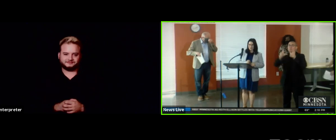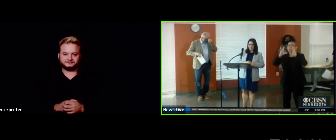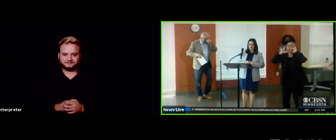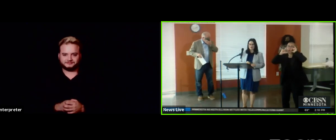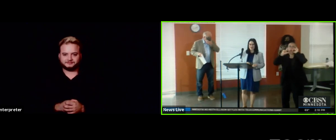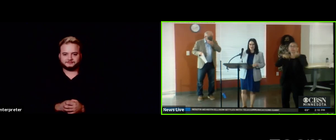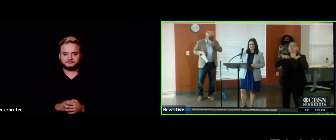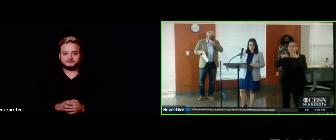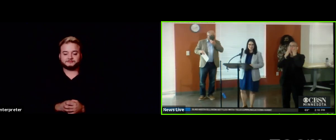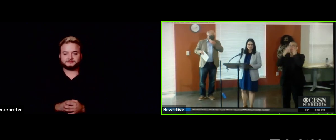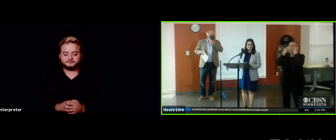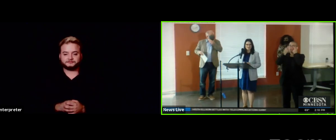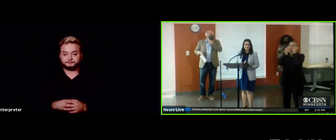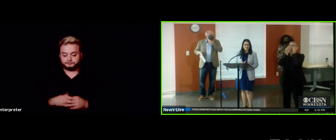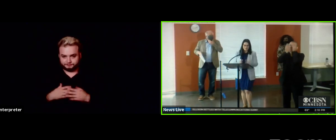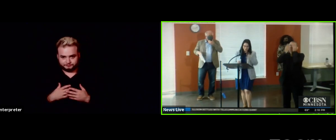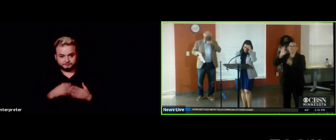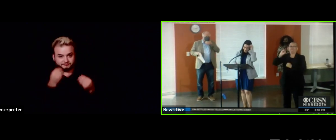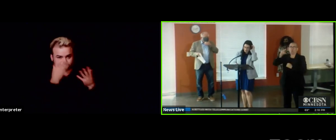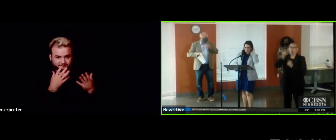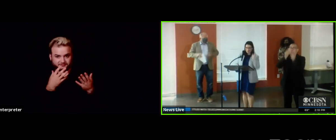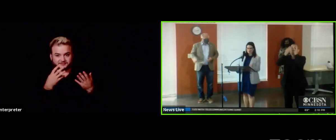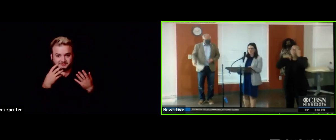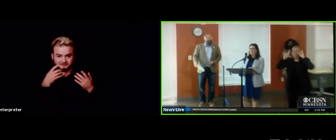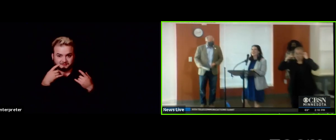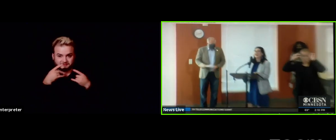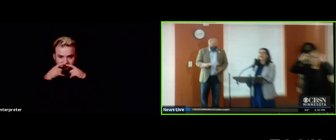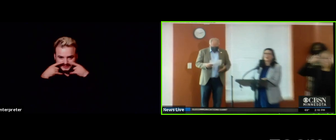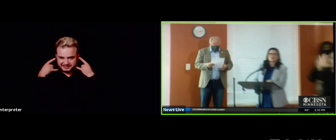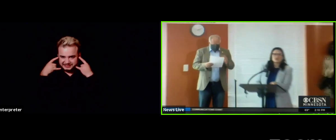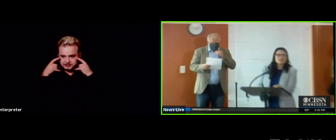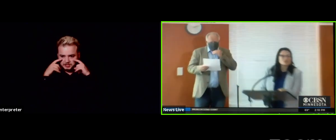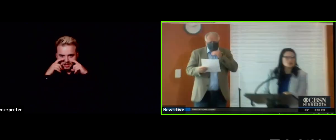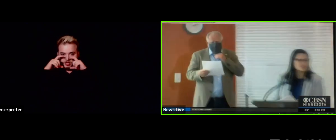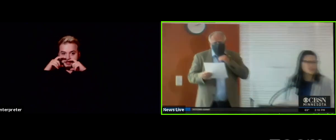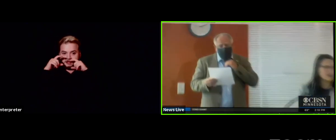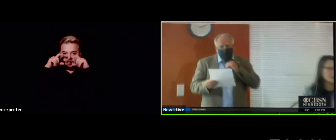wearing a mask so if anyone's figure that out please let me know. So thank you so much